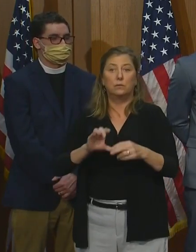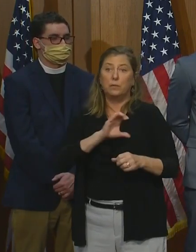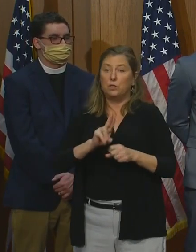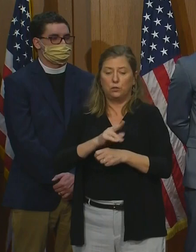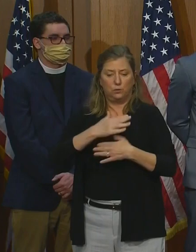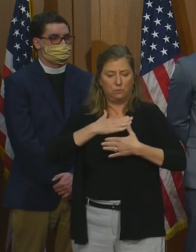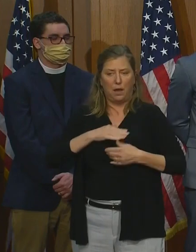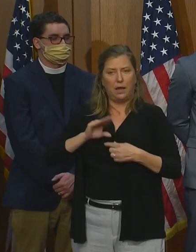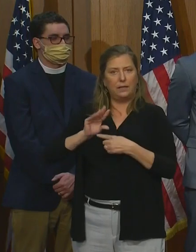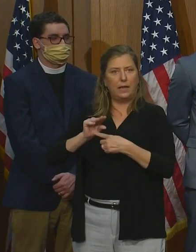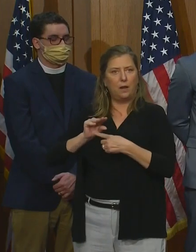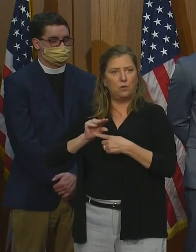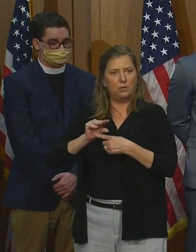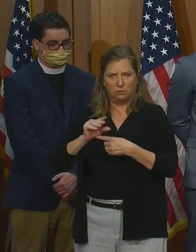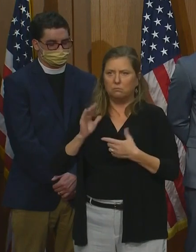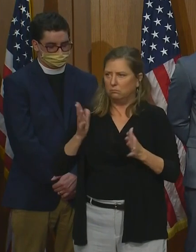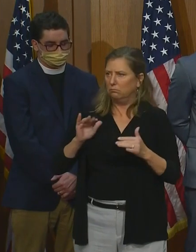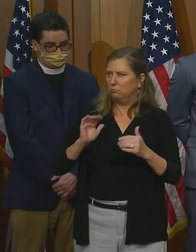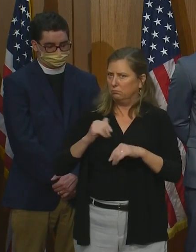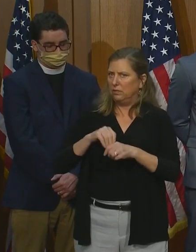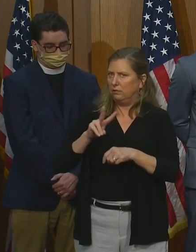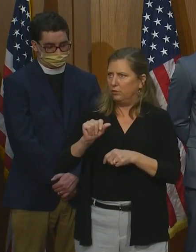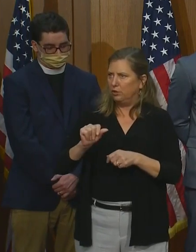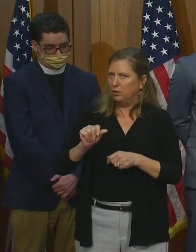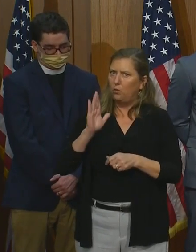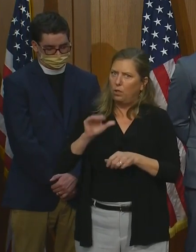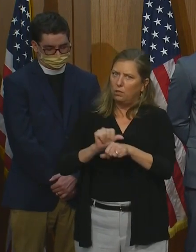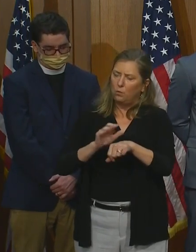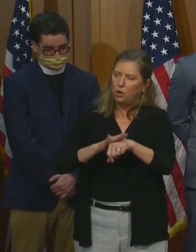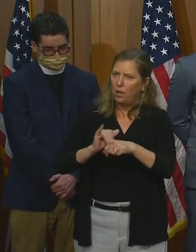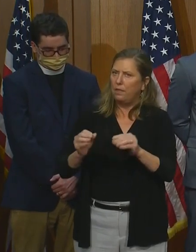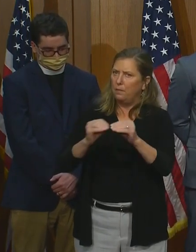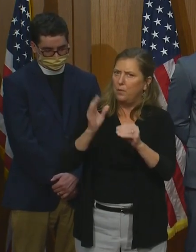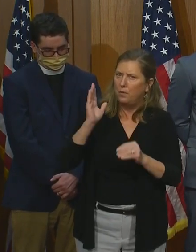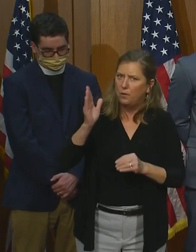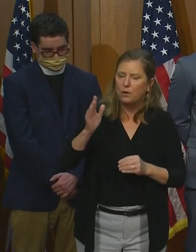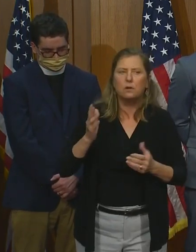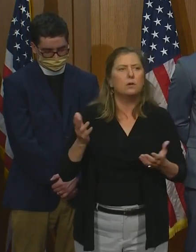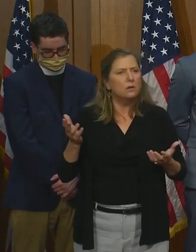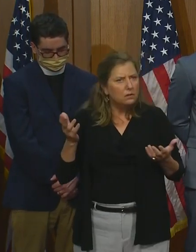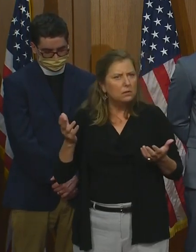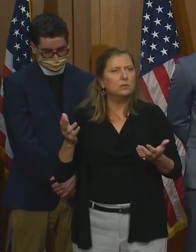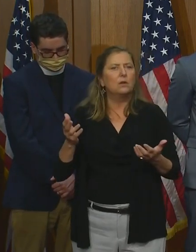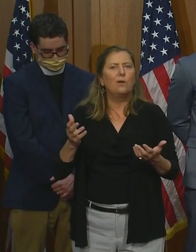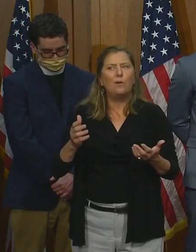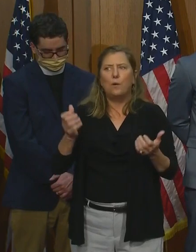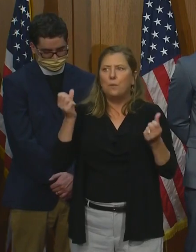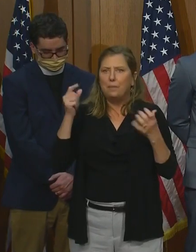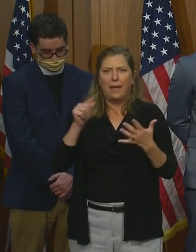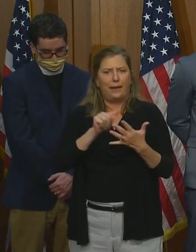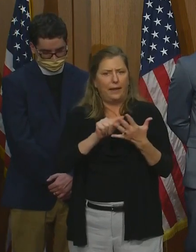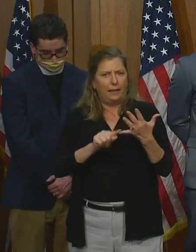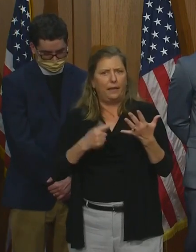BETTER FOR THOSE SITUATIONS BODY CAMERAS- WE'VE ADDRESSED THAT IN VIRGINIA- AND WE'LL